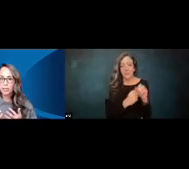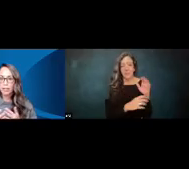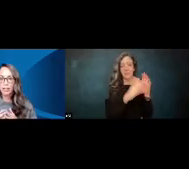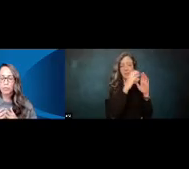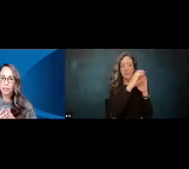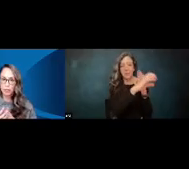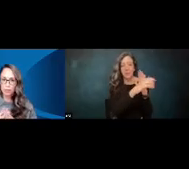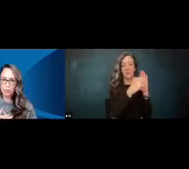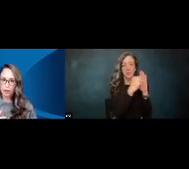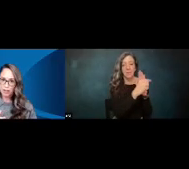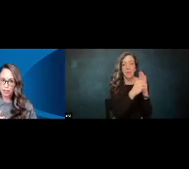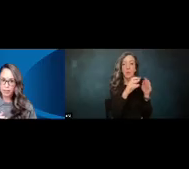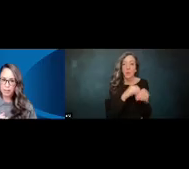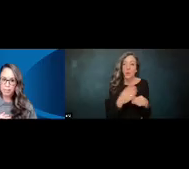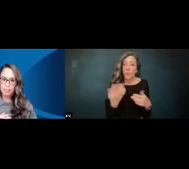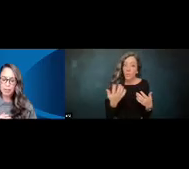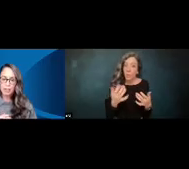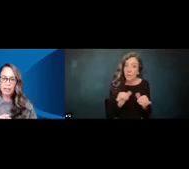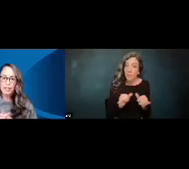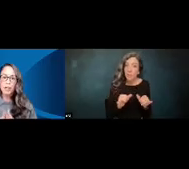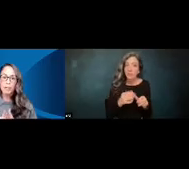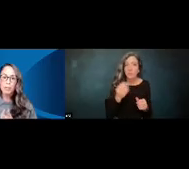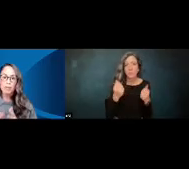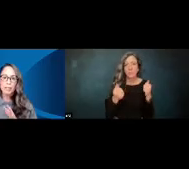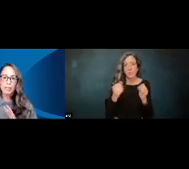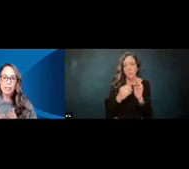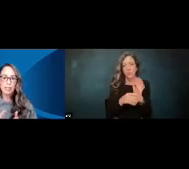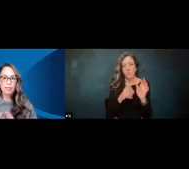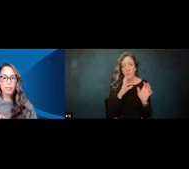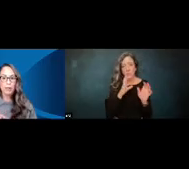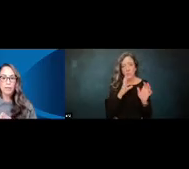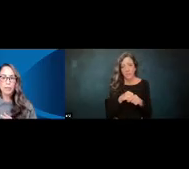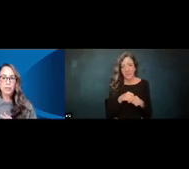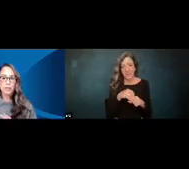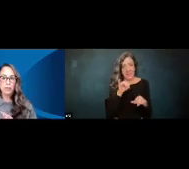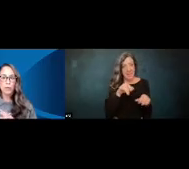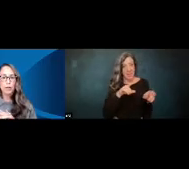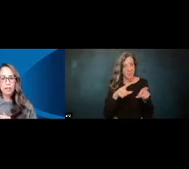measures and which students are included. This framing provides a consistent way for users to